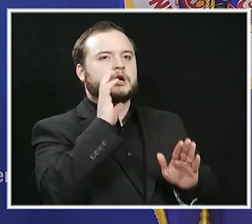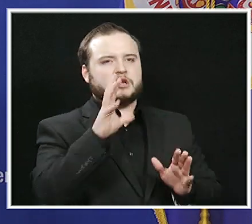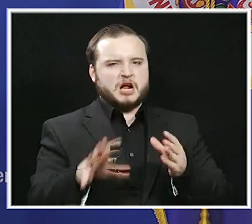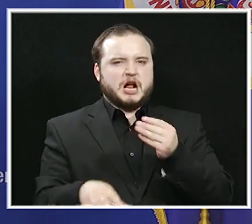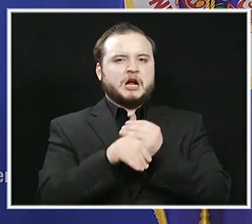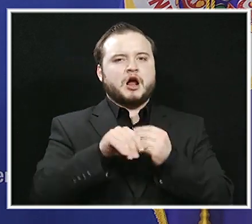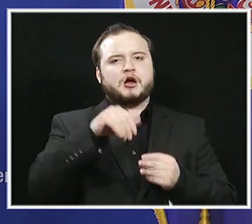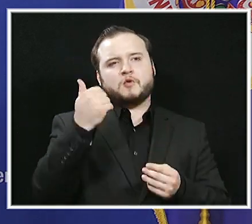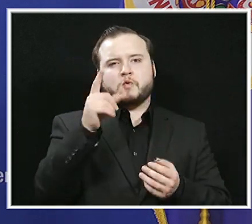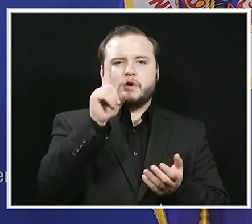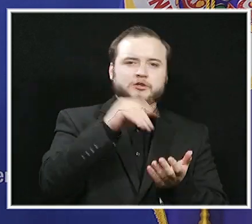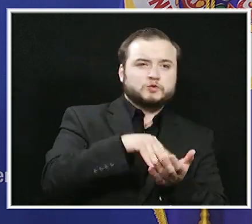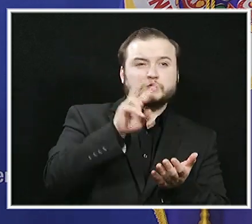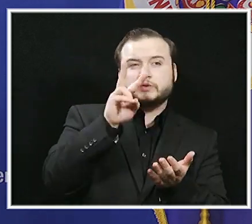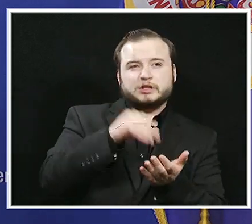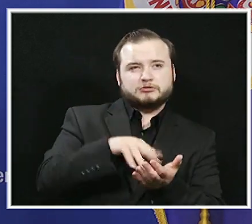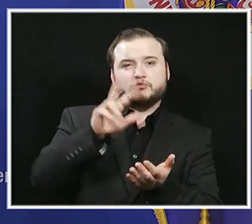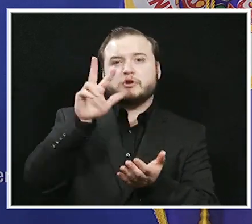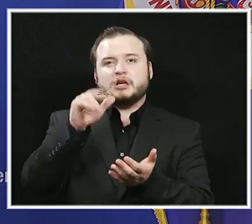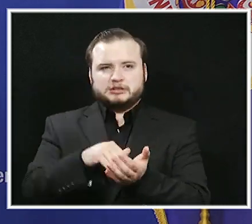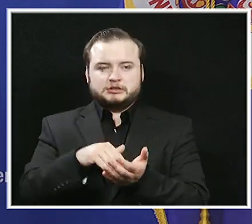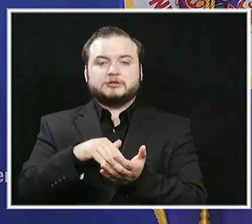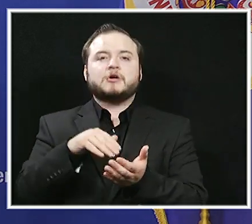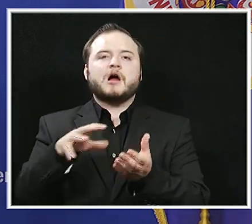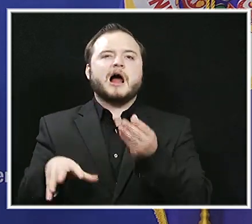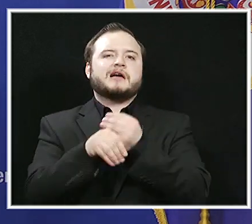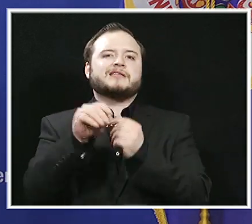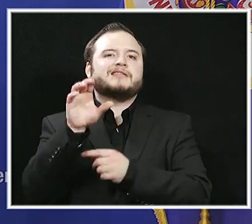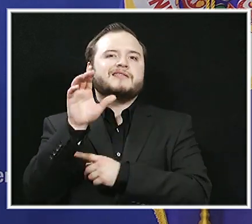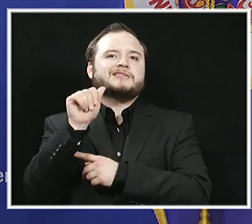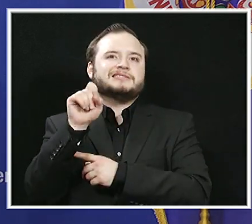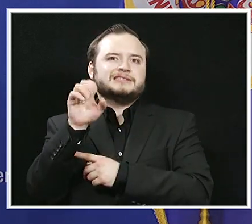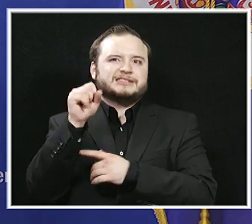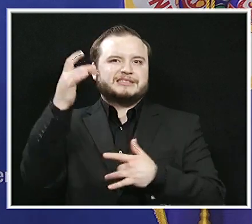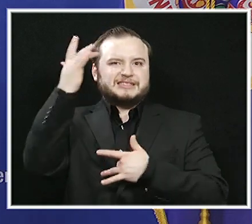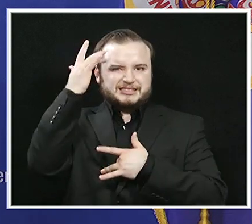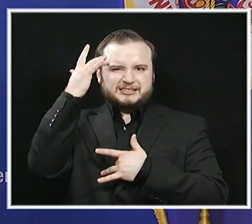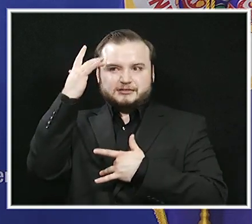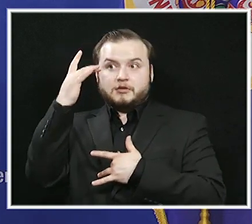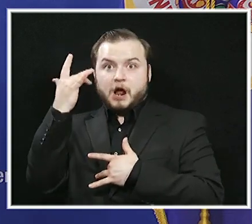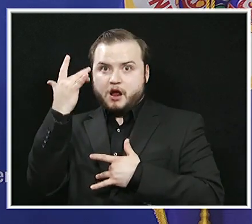increase, that we'll have an additional increment of a